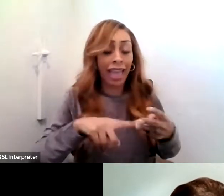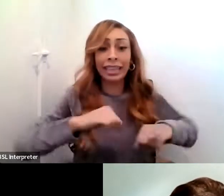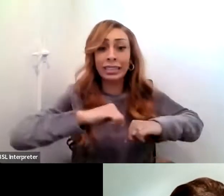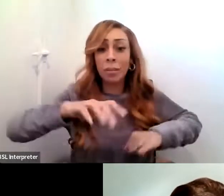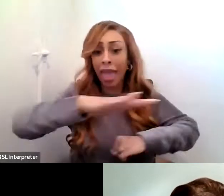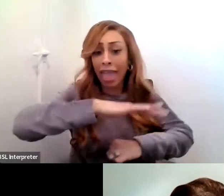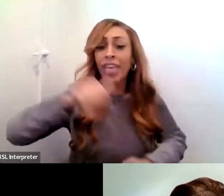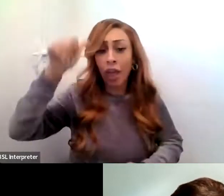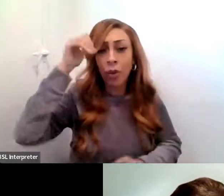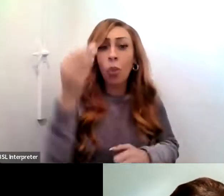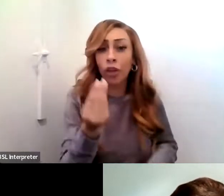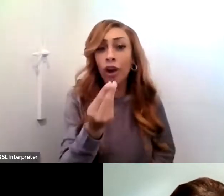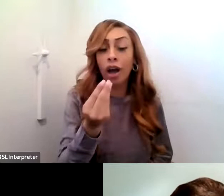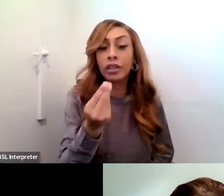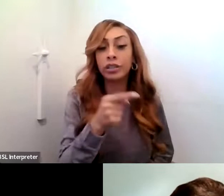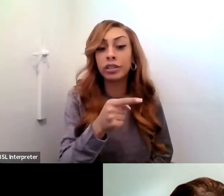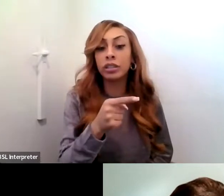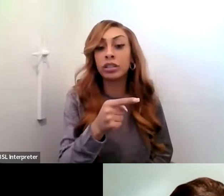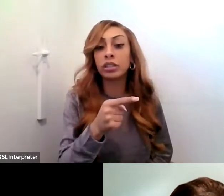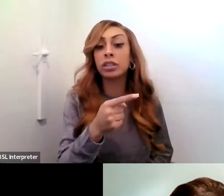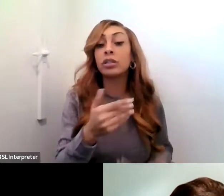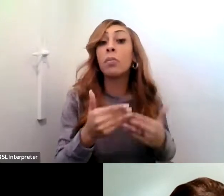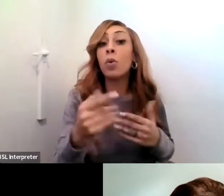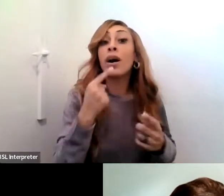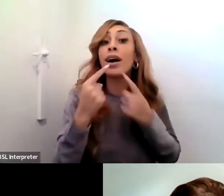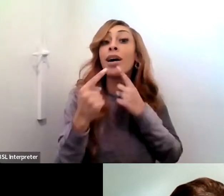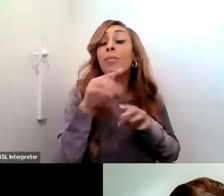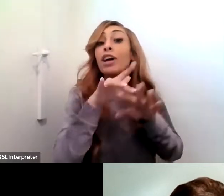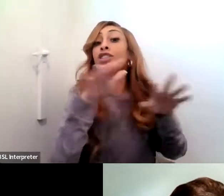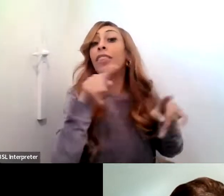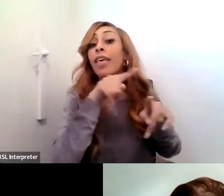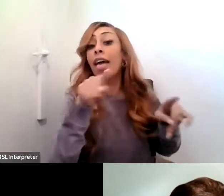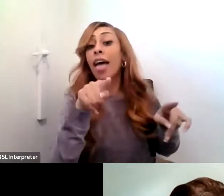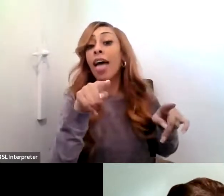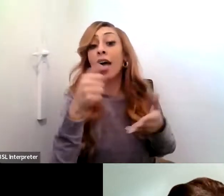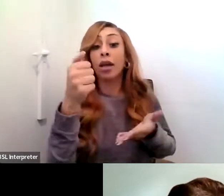and there is support and information out there to do it, so you're sat there, you're budgeting your show,